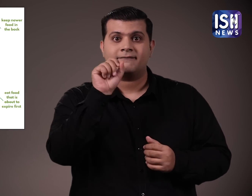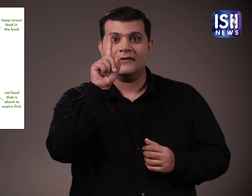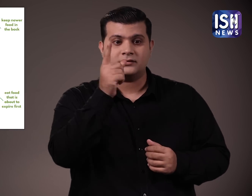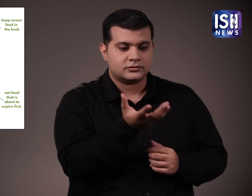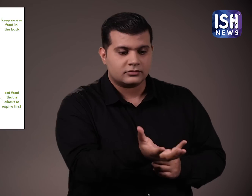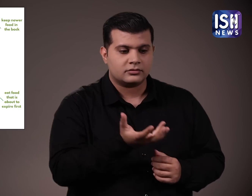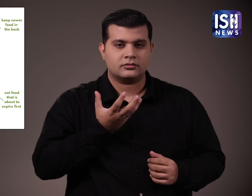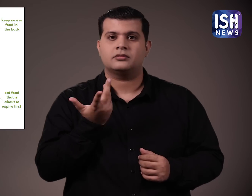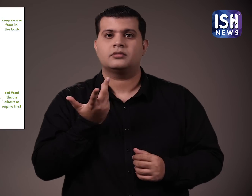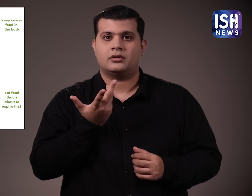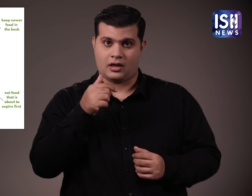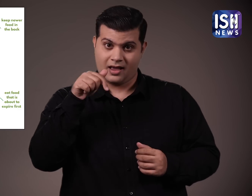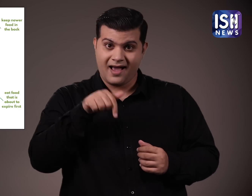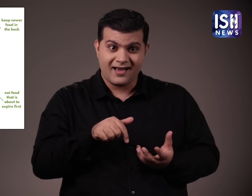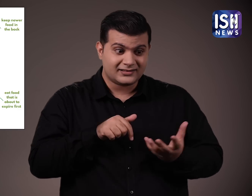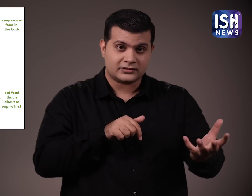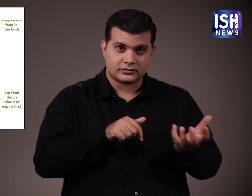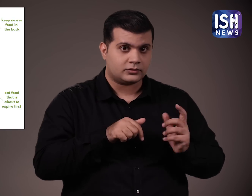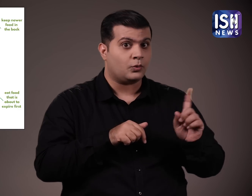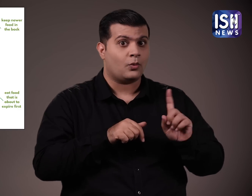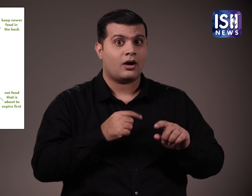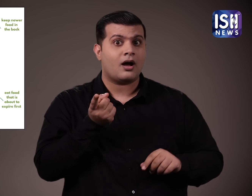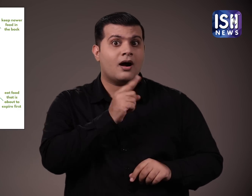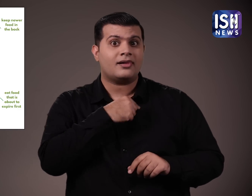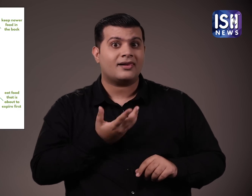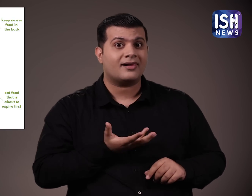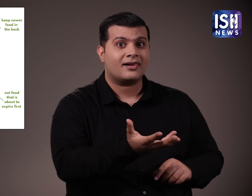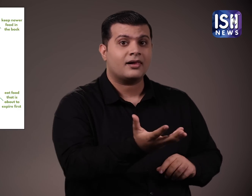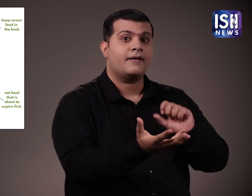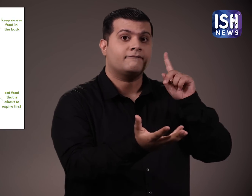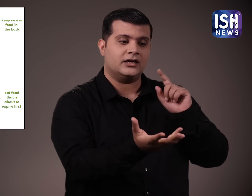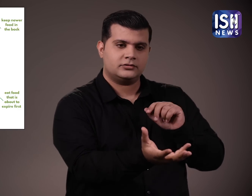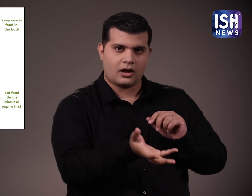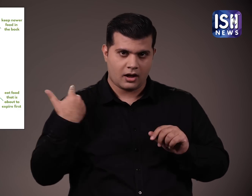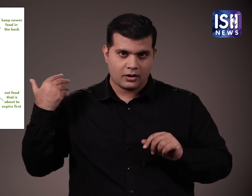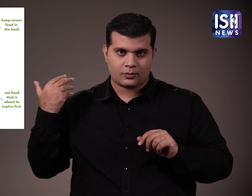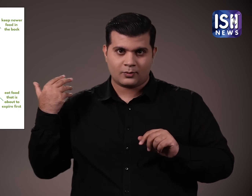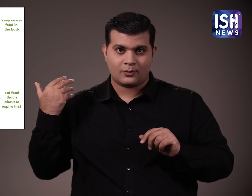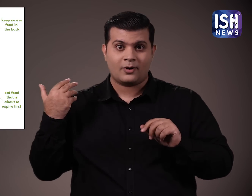Will you remove the food stored today first? No!! Remove the food that was stored yesterday first.